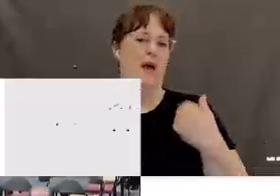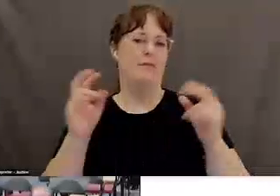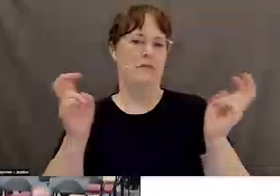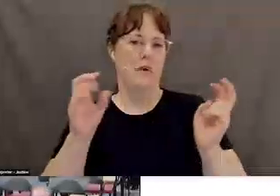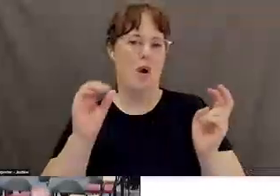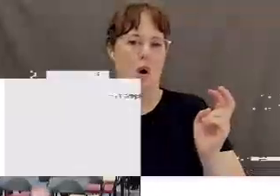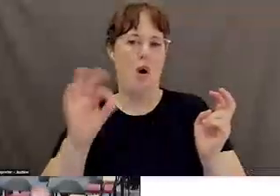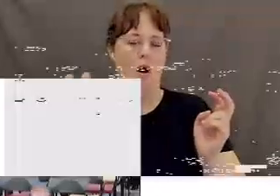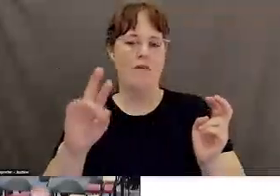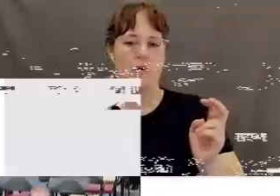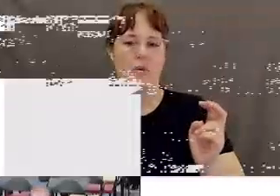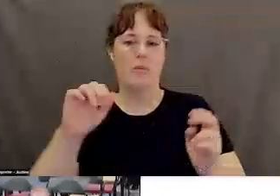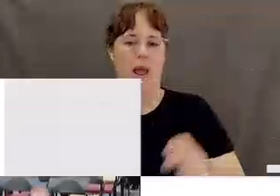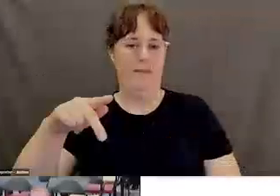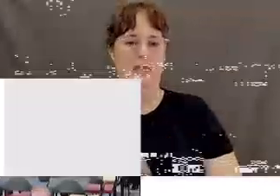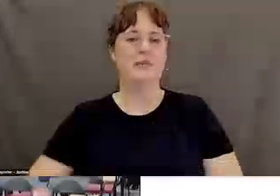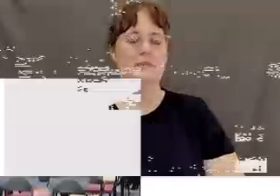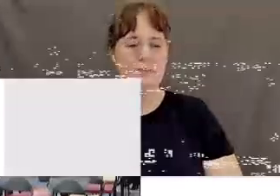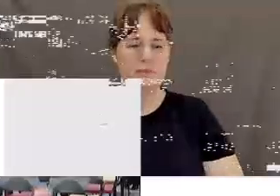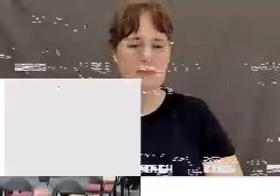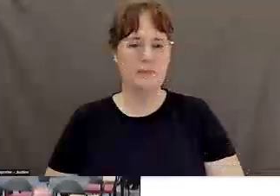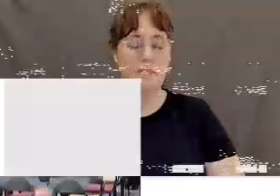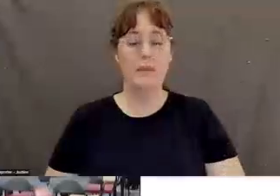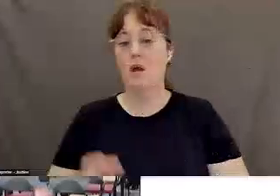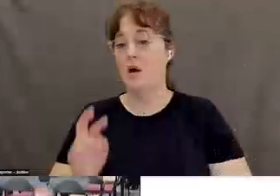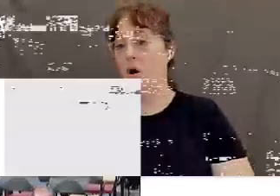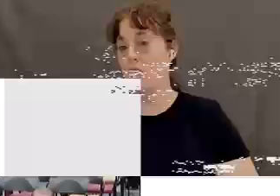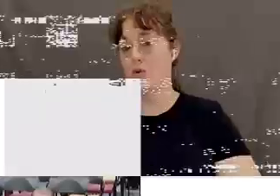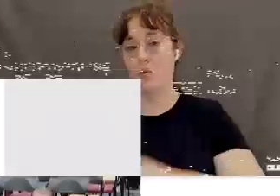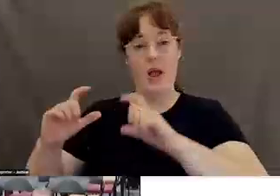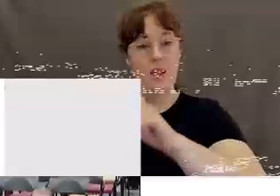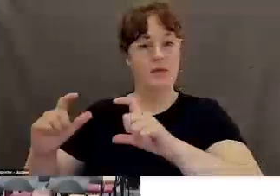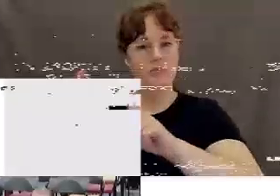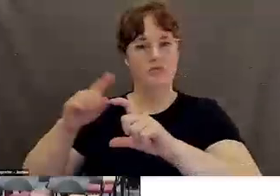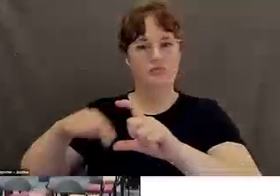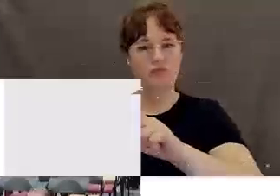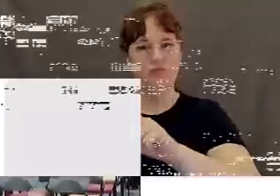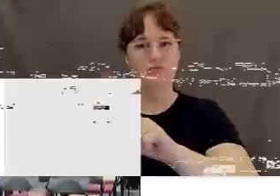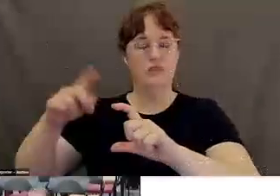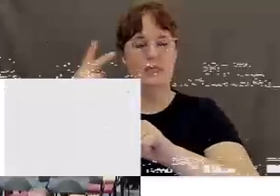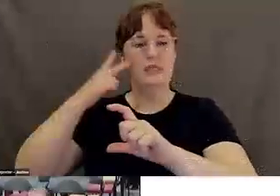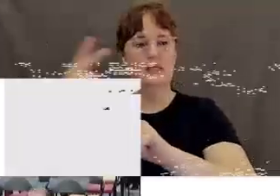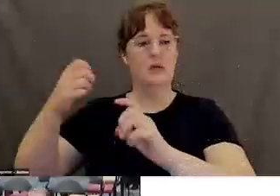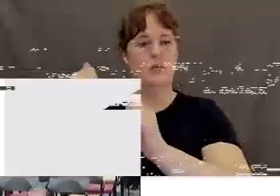Boardroom: The dial on the right covers some of the specific inputs that we've talked about previously with cost opportunities.